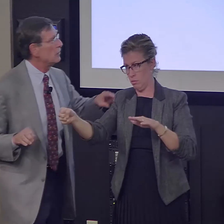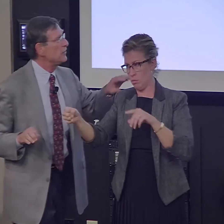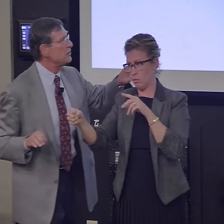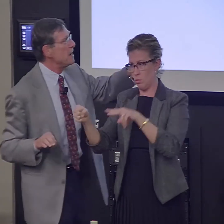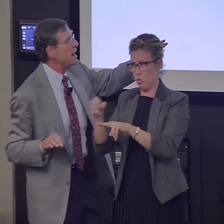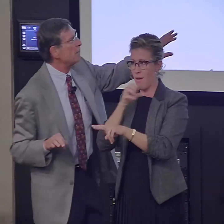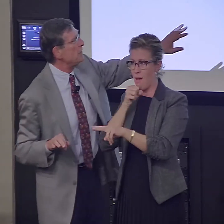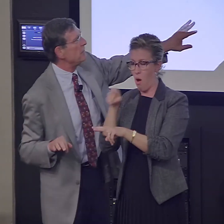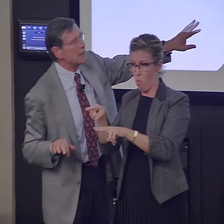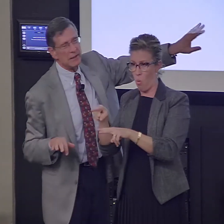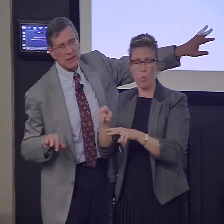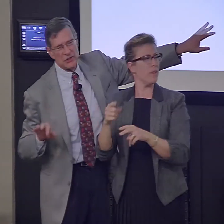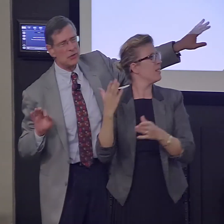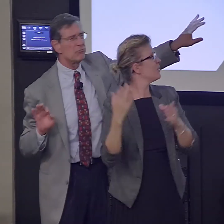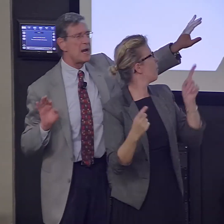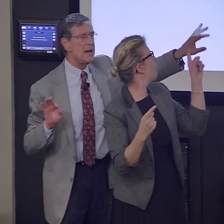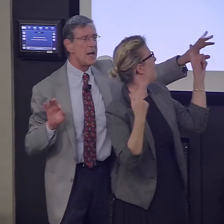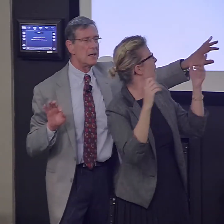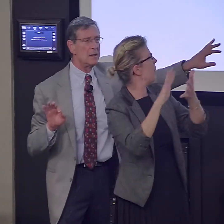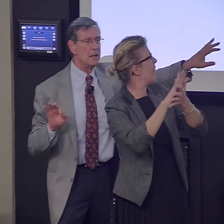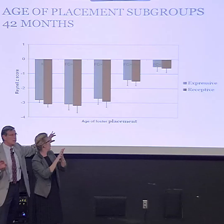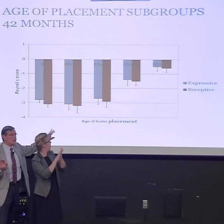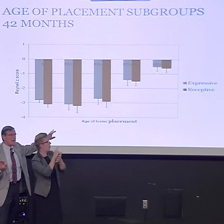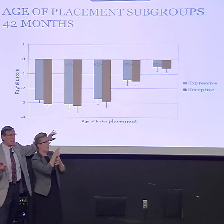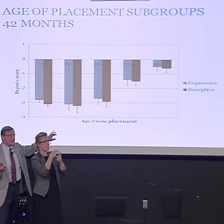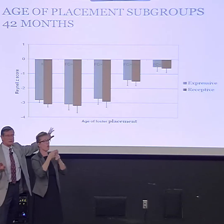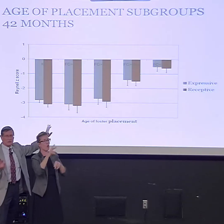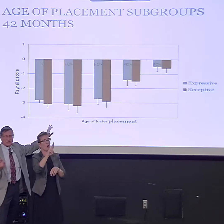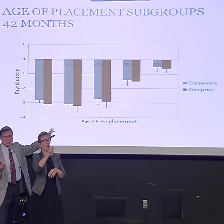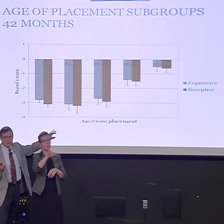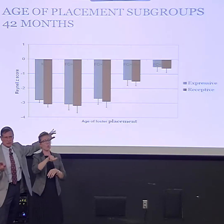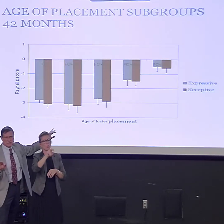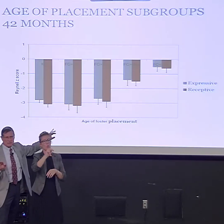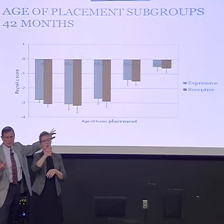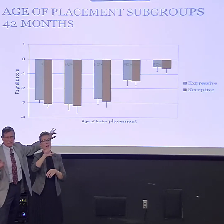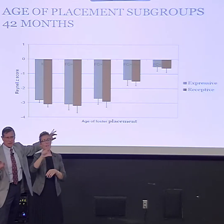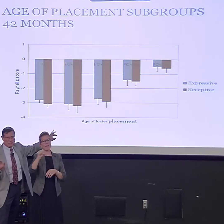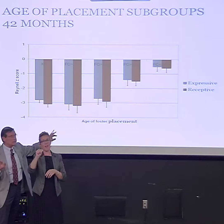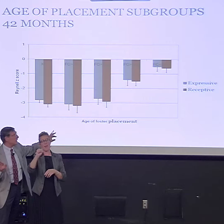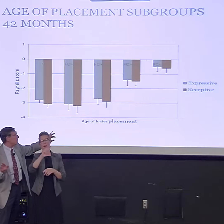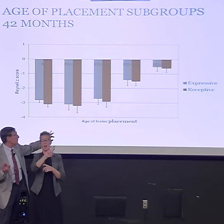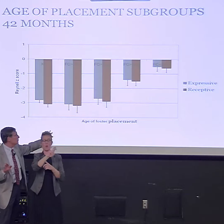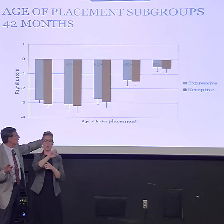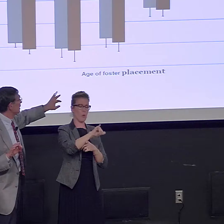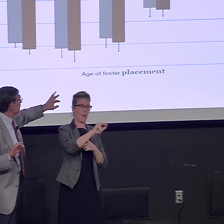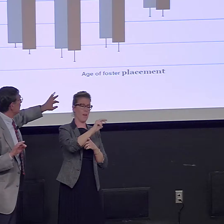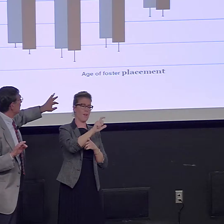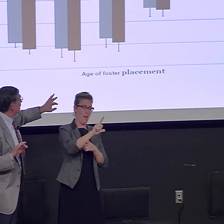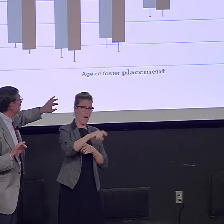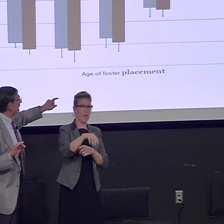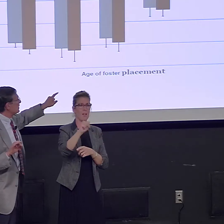So this may not be very clear. It's the Reynell scales of expressive and receptive language.